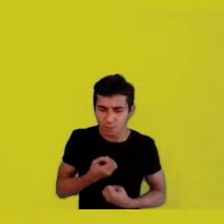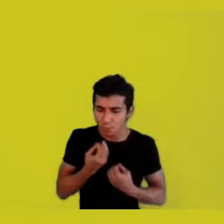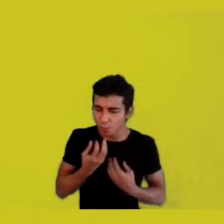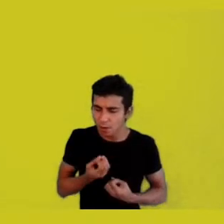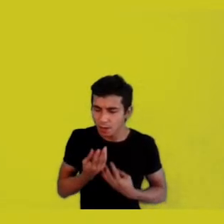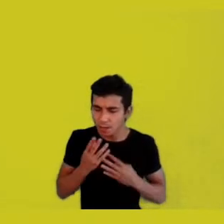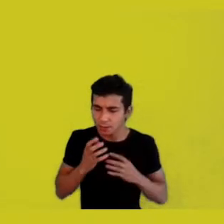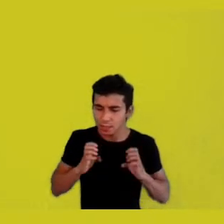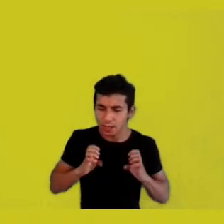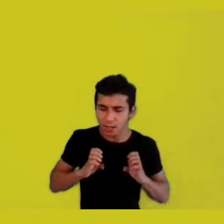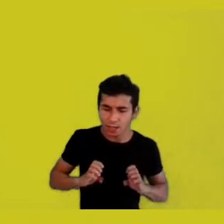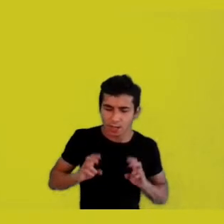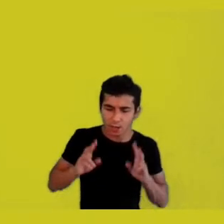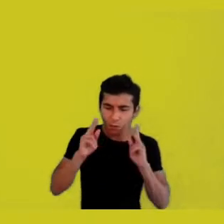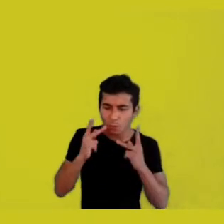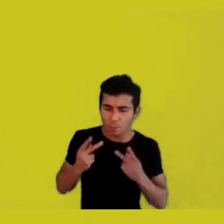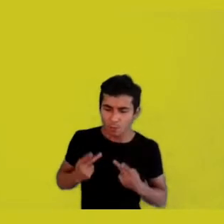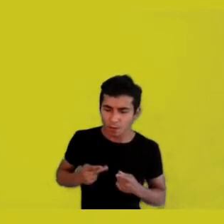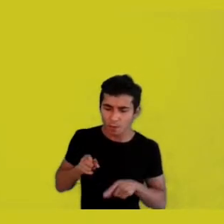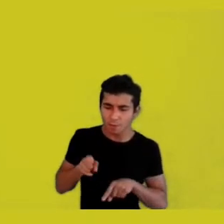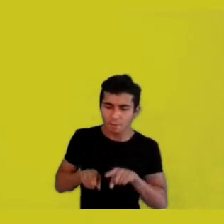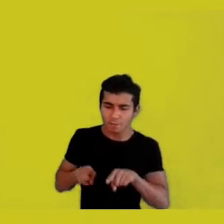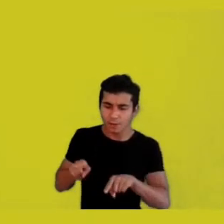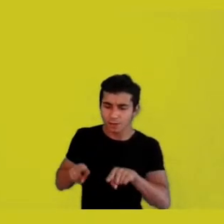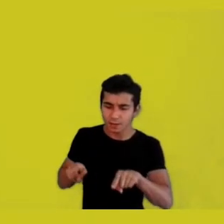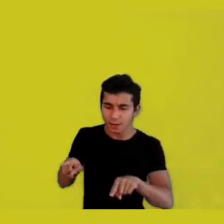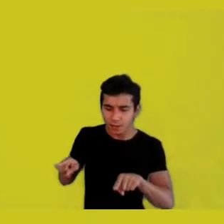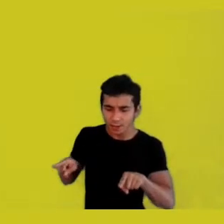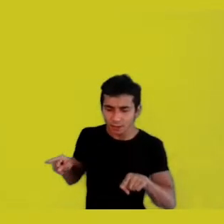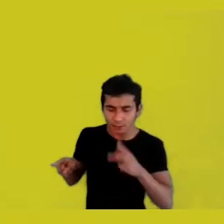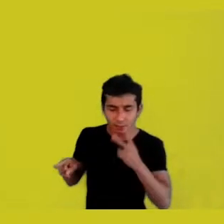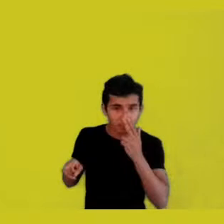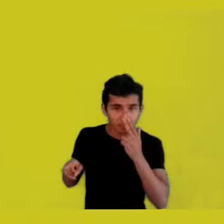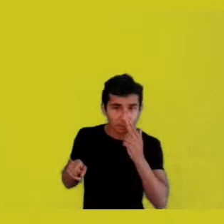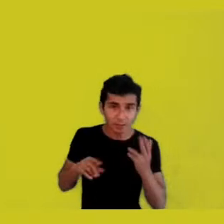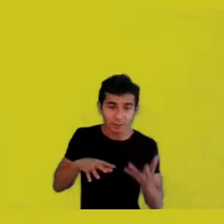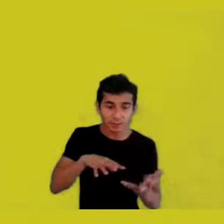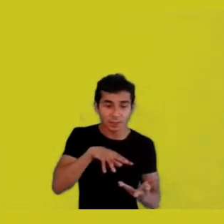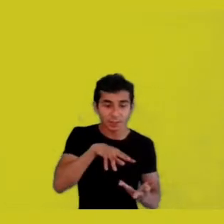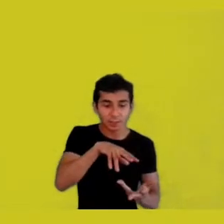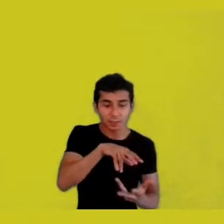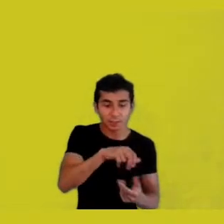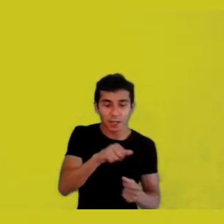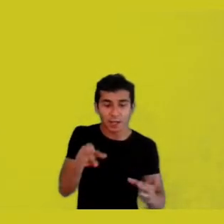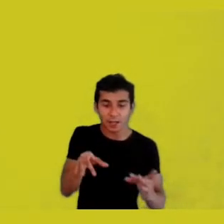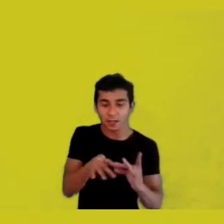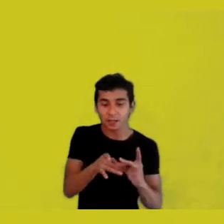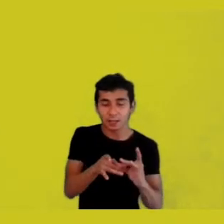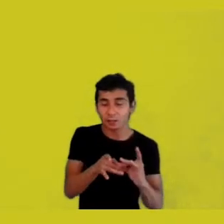starting ontologies from an experience that necessarily comes with Earth.